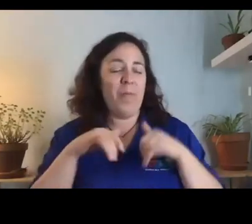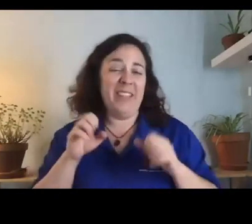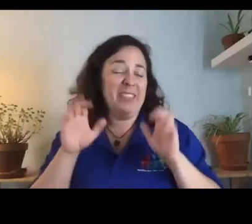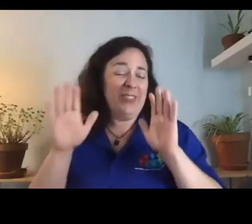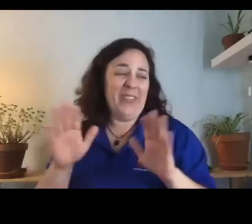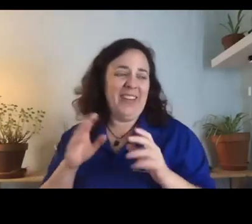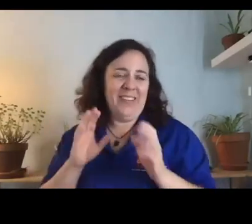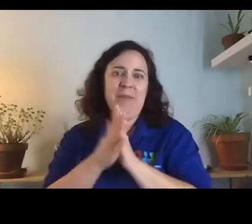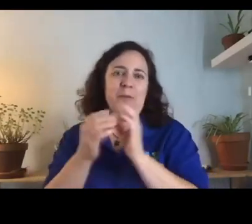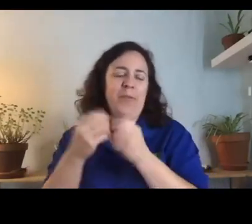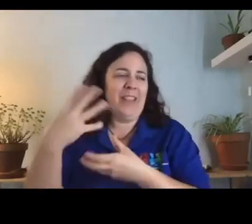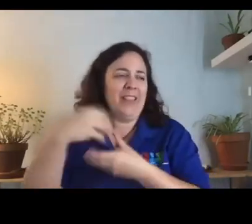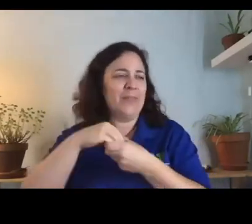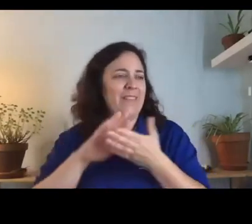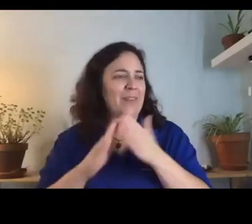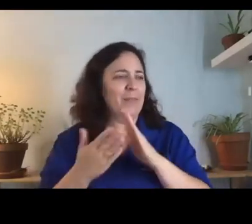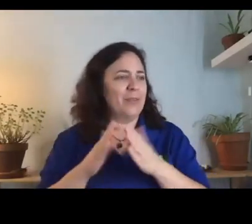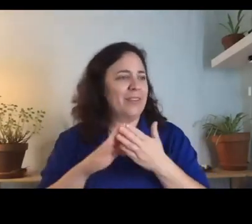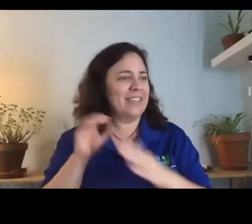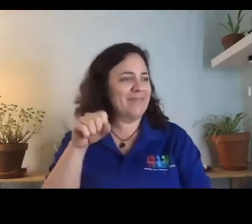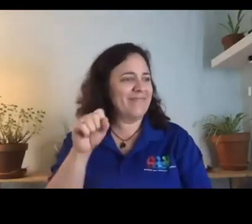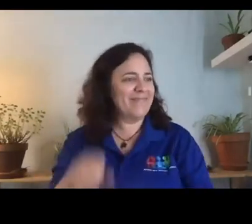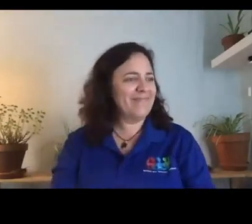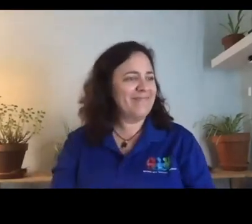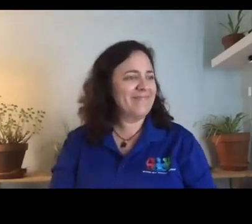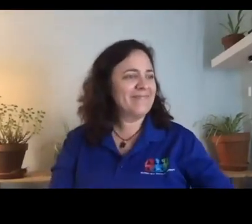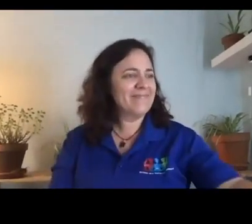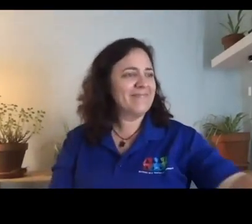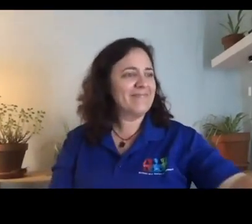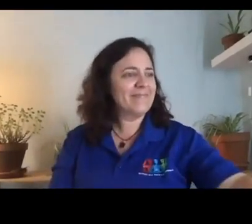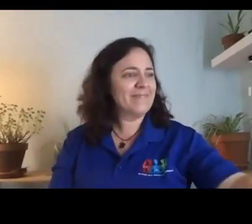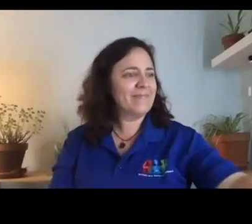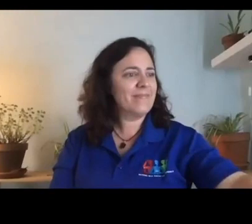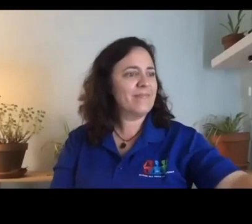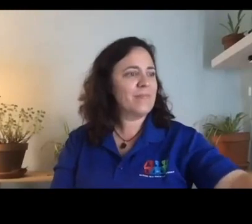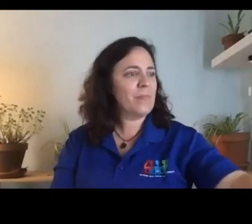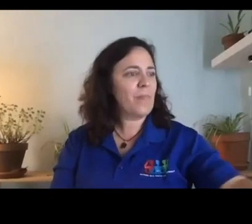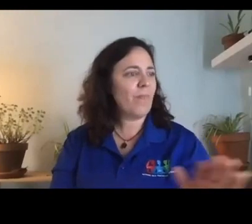> I am seeing people including their pronouns more often in e-mail signatures.